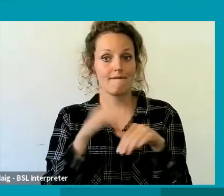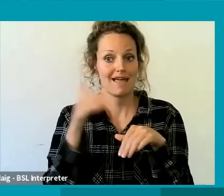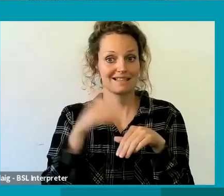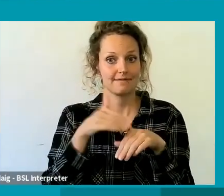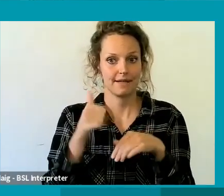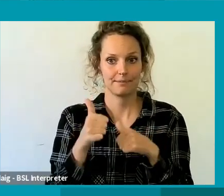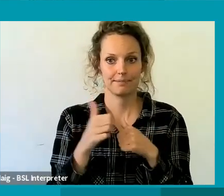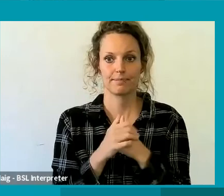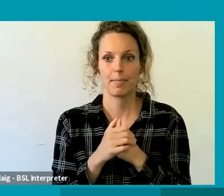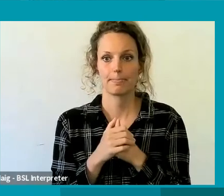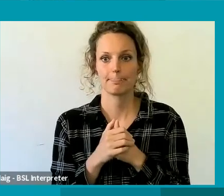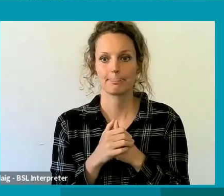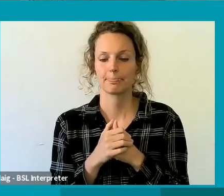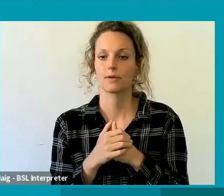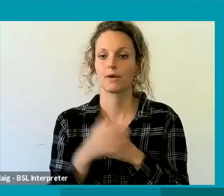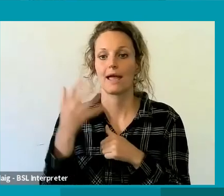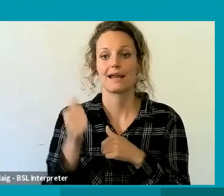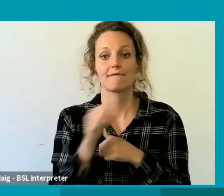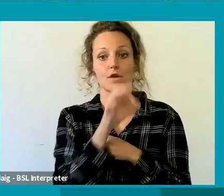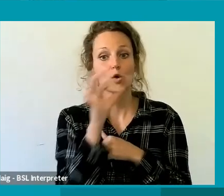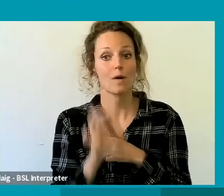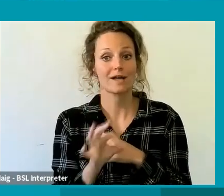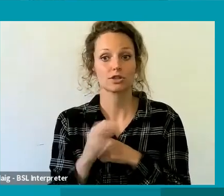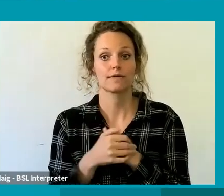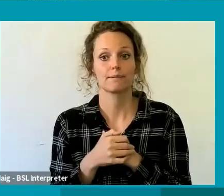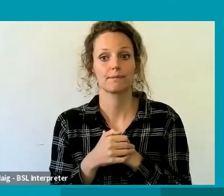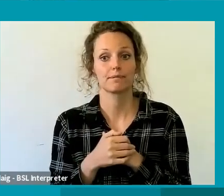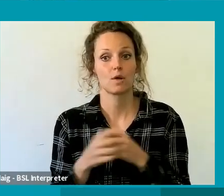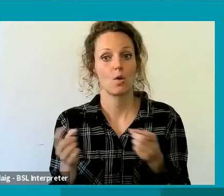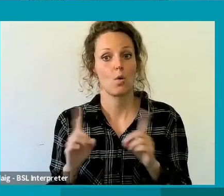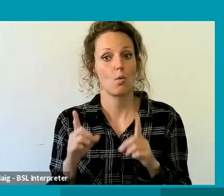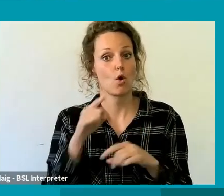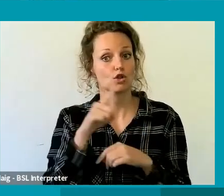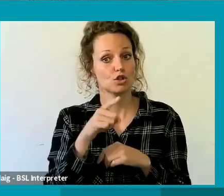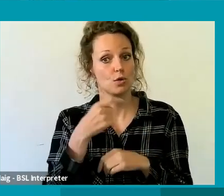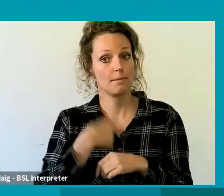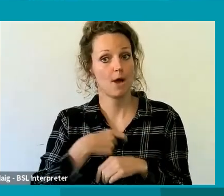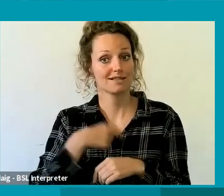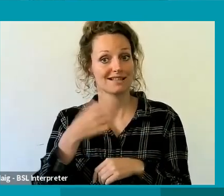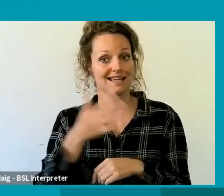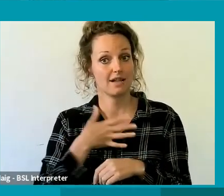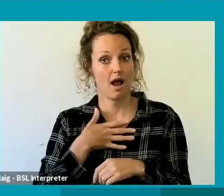OK, we've got a question from someone. What do you personally like LinkedIn for? How do you use it?